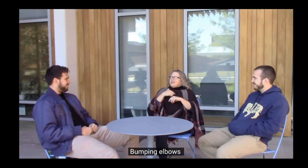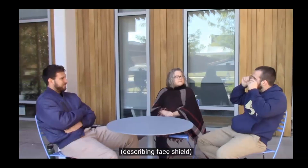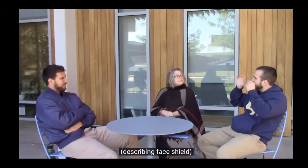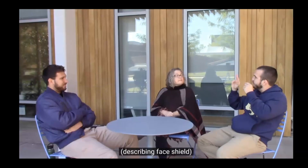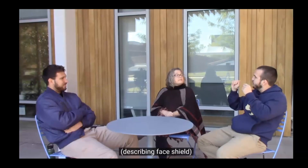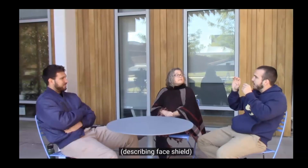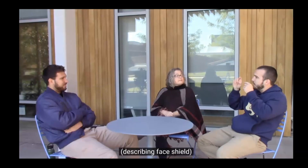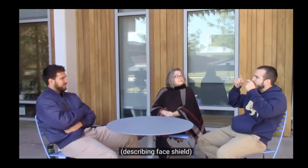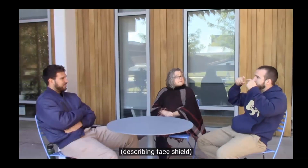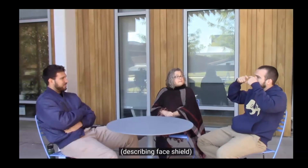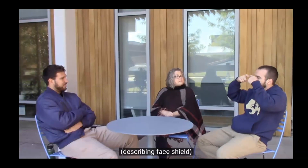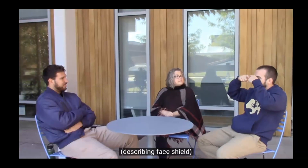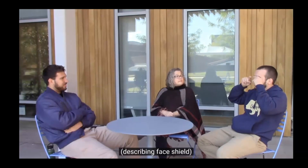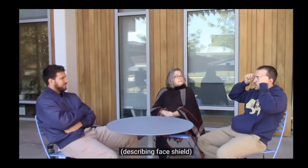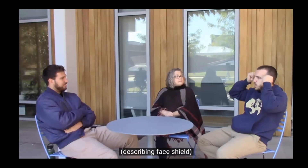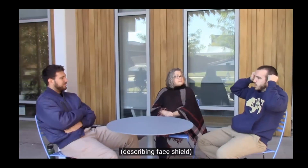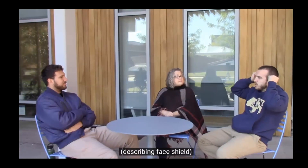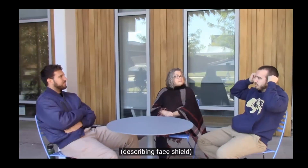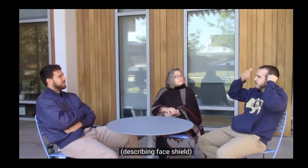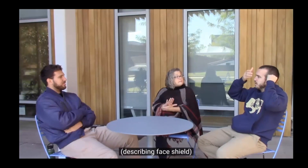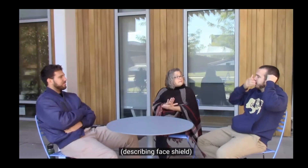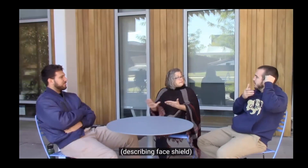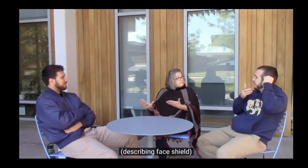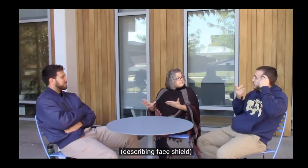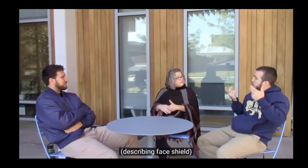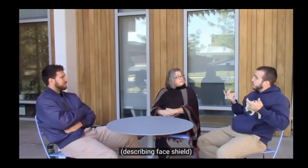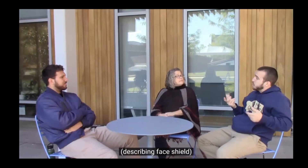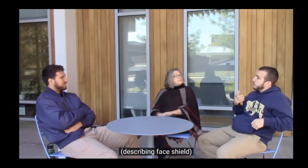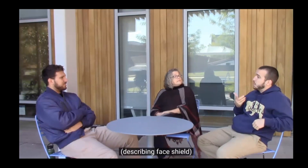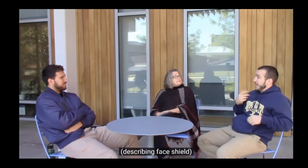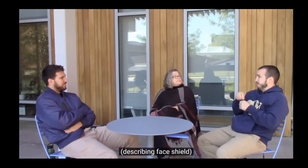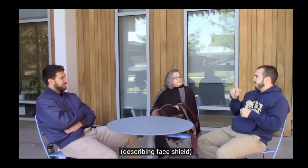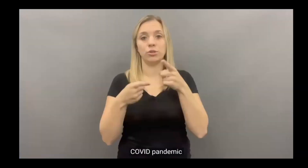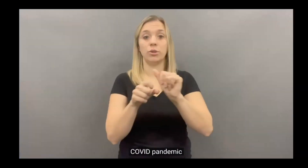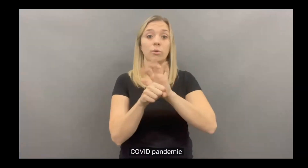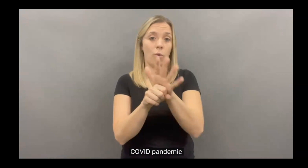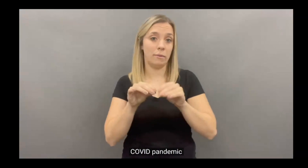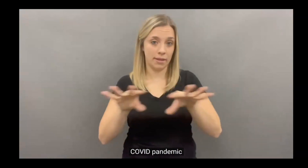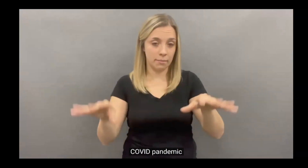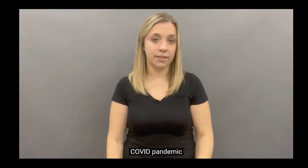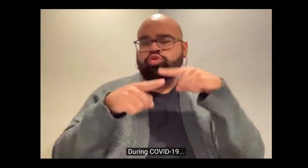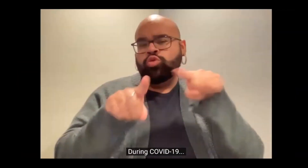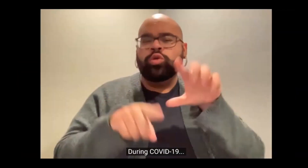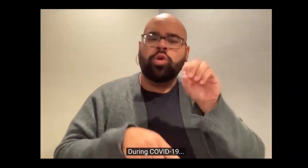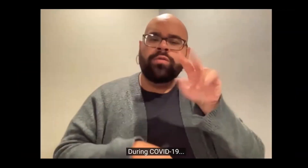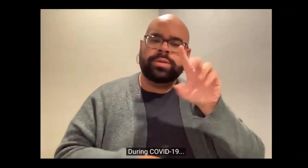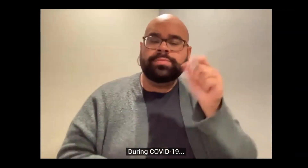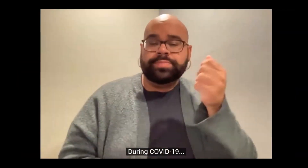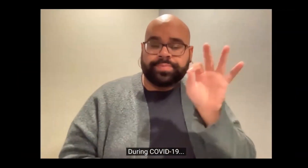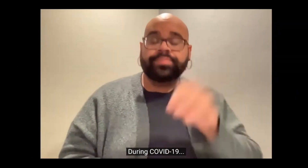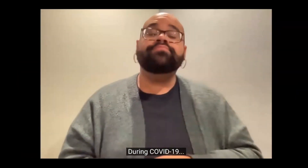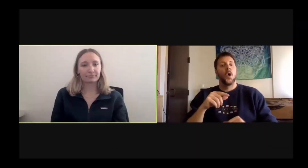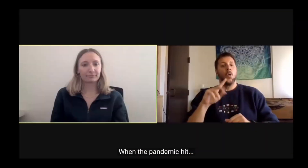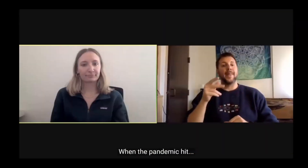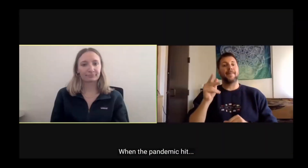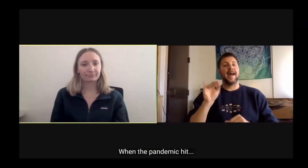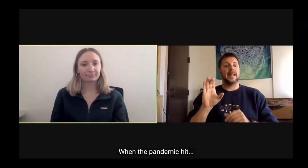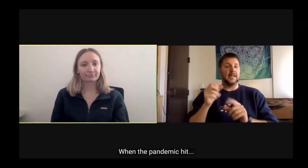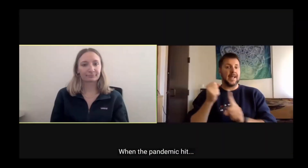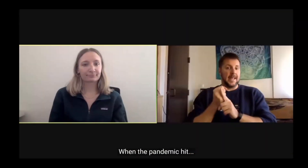(describing face shield) COVID pandemic During COVID-19... When the pandemic hit...